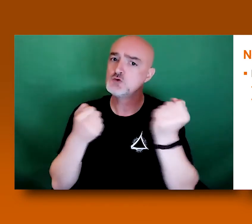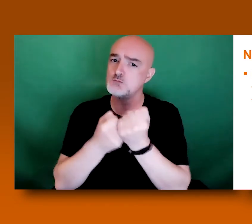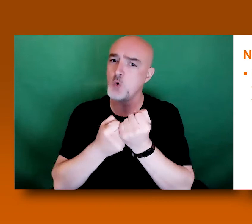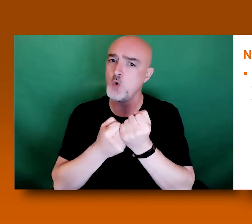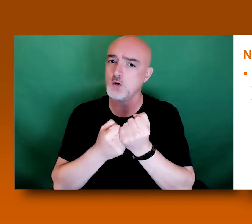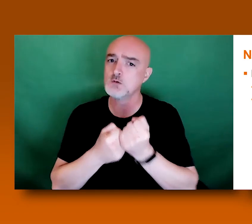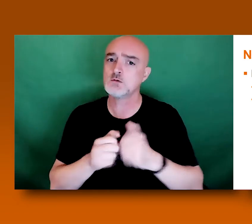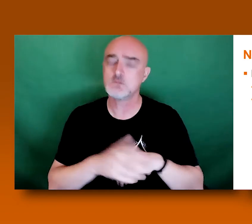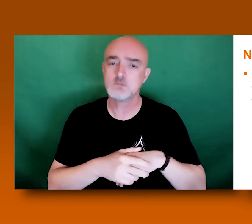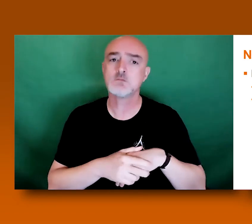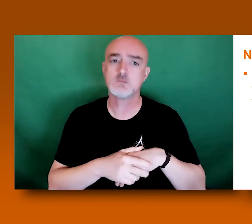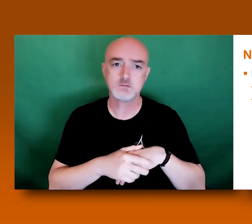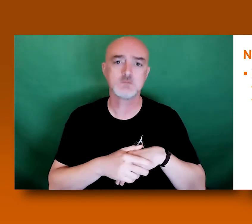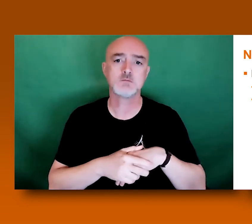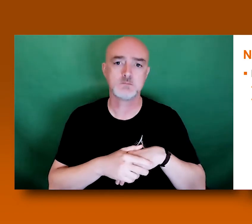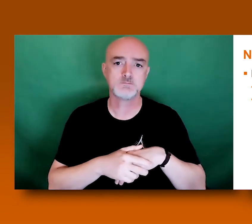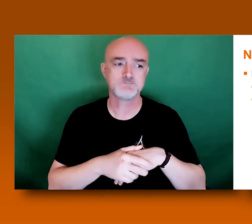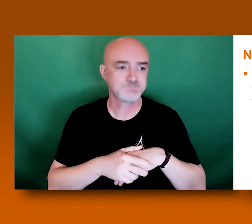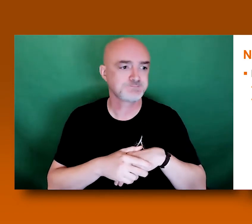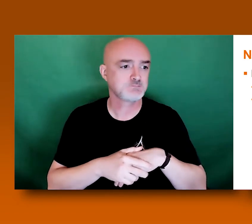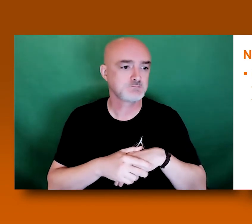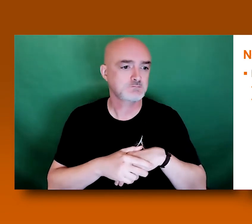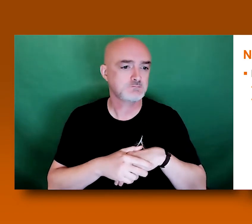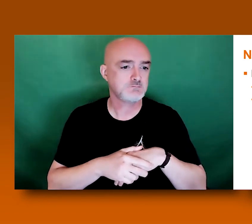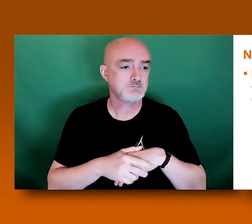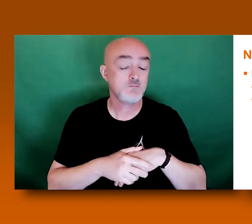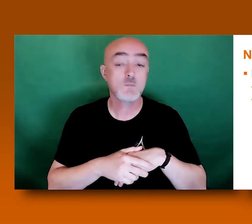as highly competitive and should be funded.